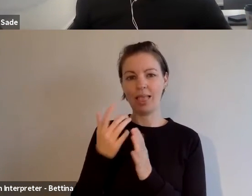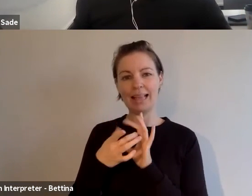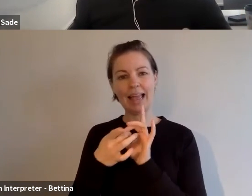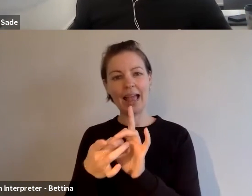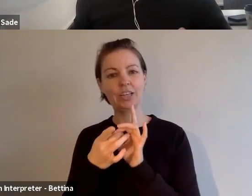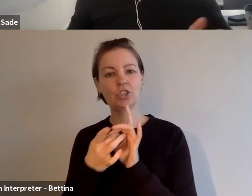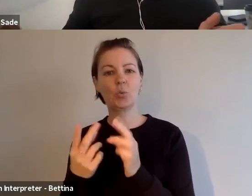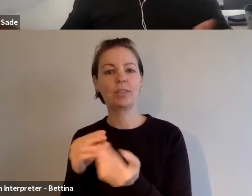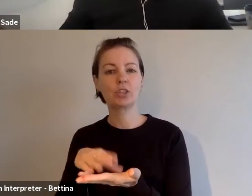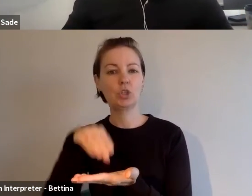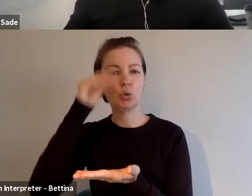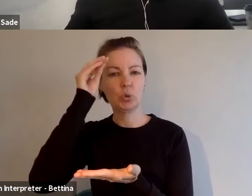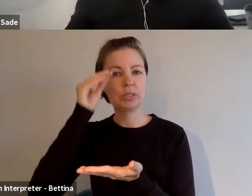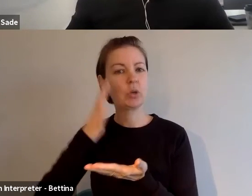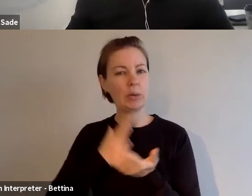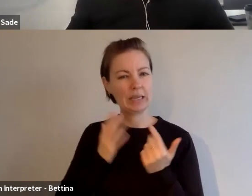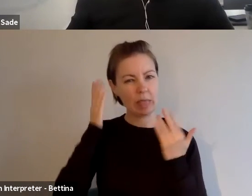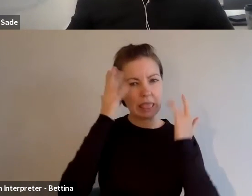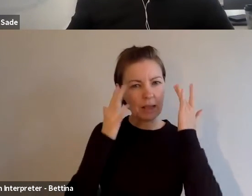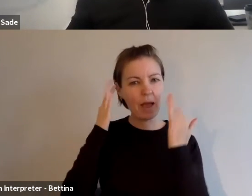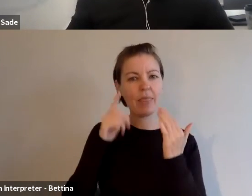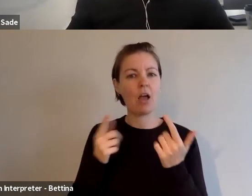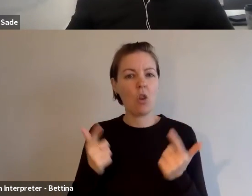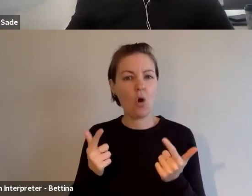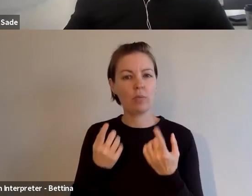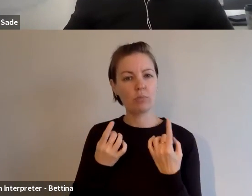the way our students and partners interact in the curriculum.